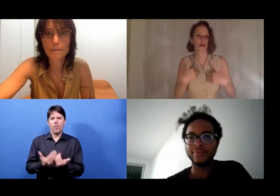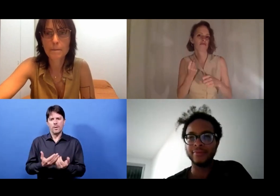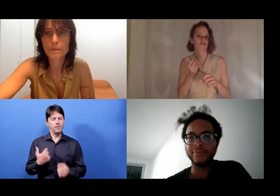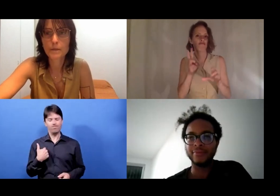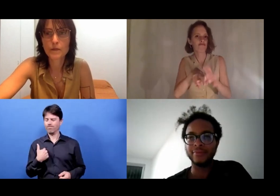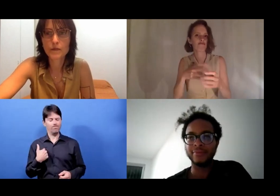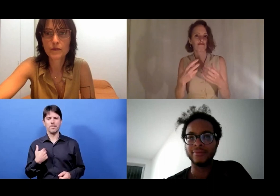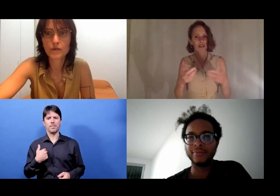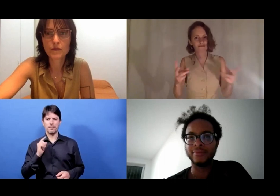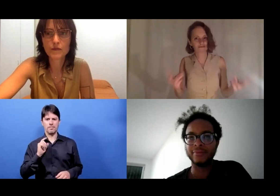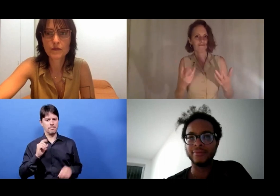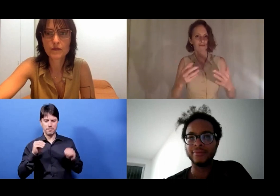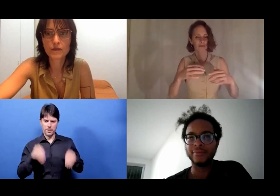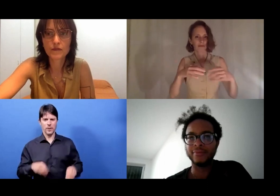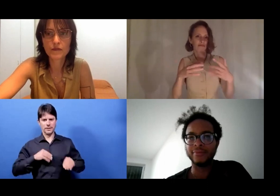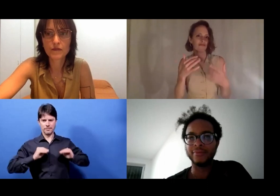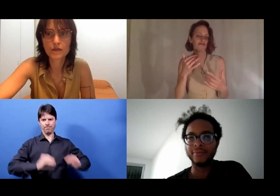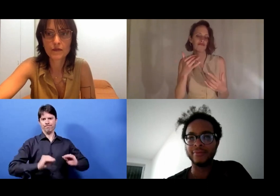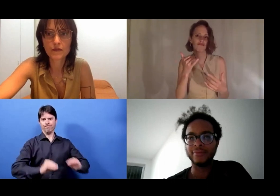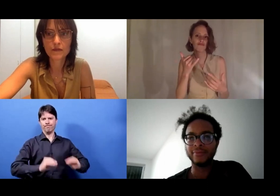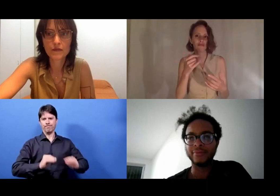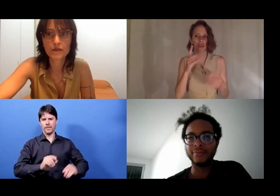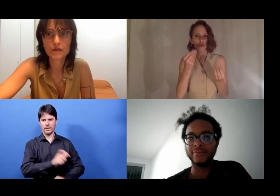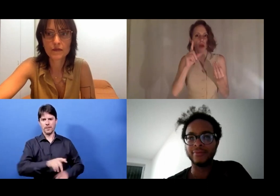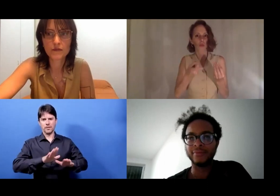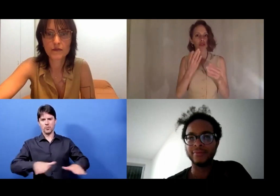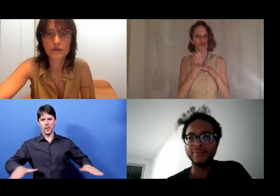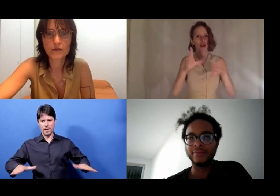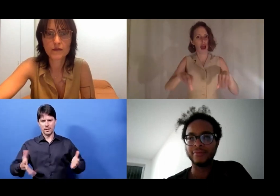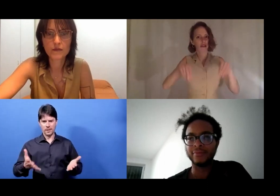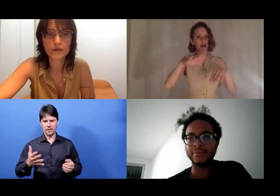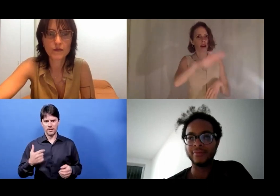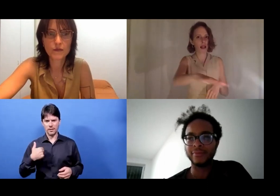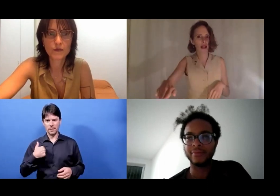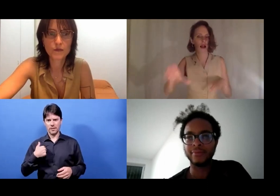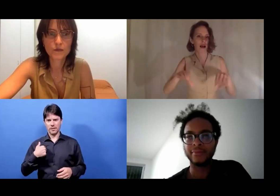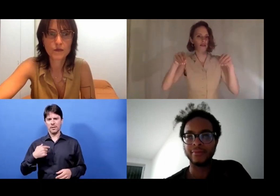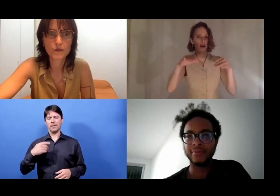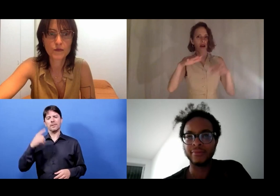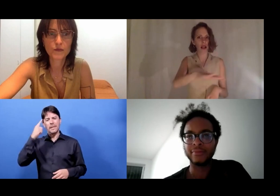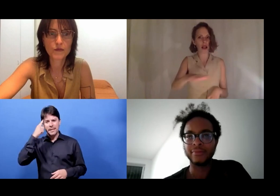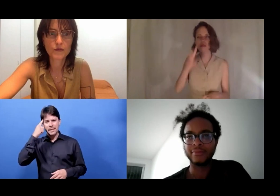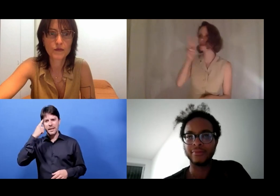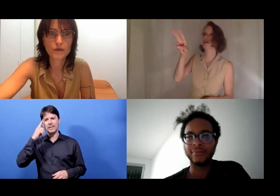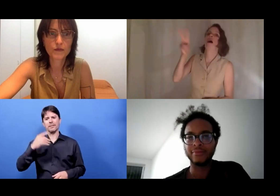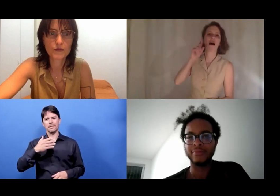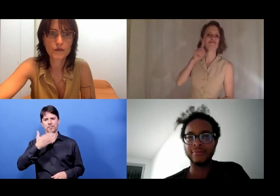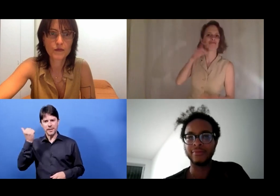And this is very special because there's very few offers for small Deaf children to see a Deaf person,